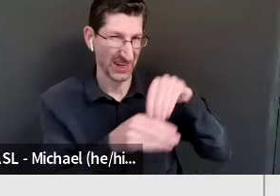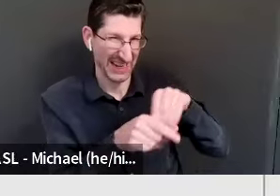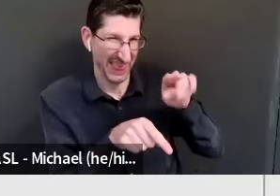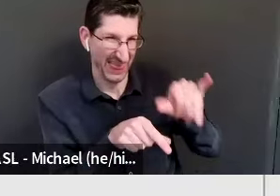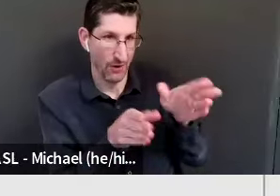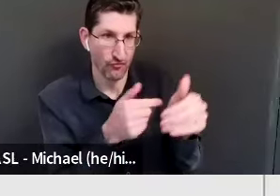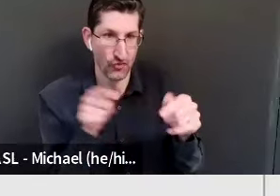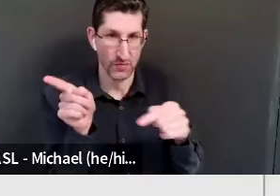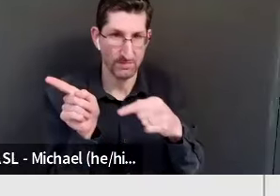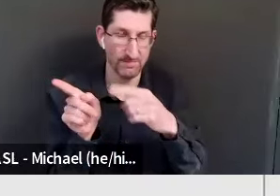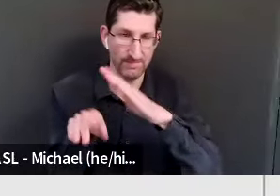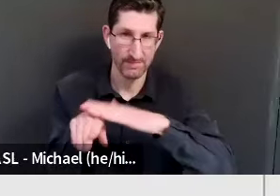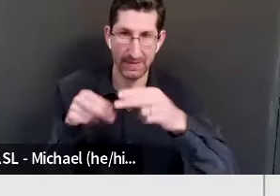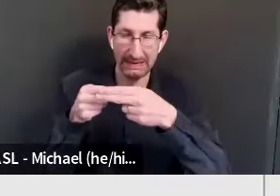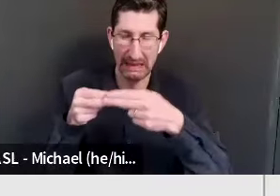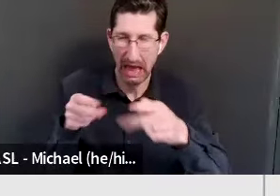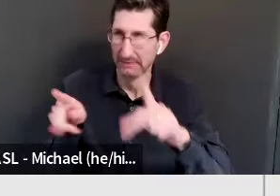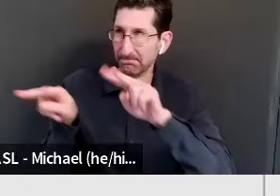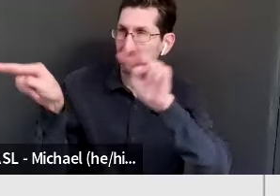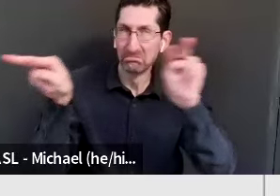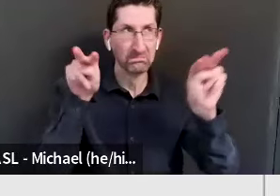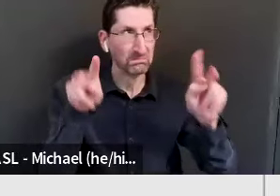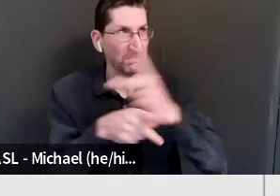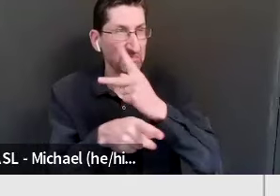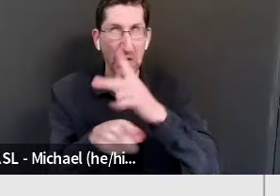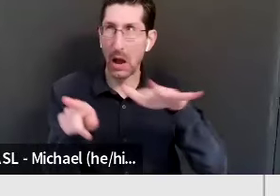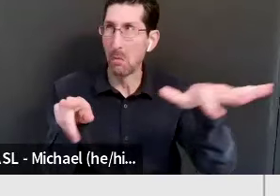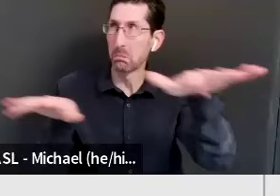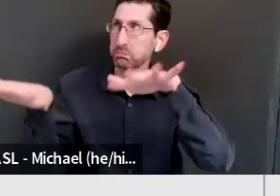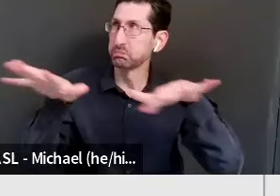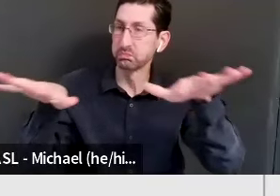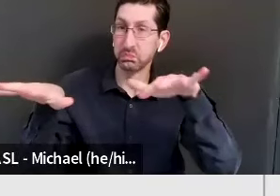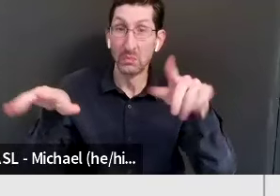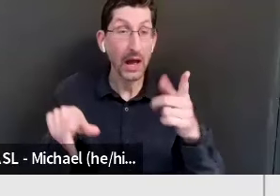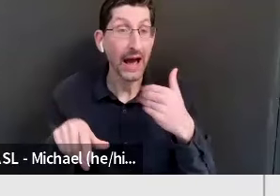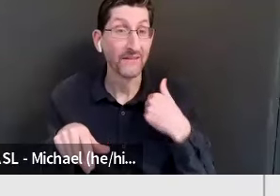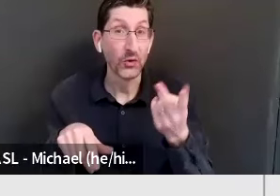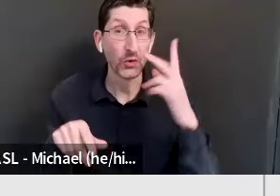YOU ARE LOCATED HERE. PLEASE TAKE A MOMENT TO ORIENT YOURSELF.